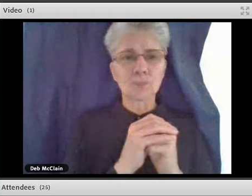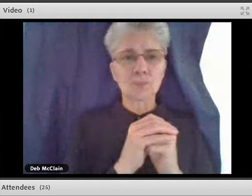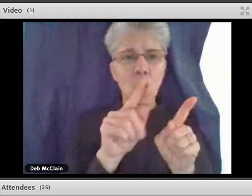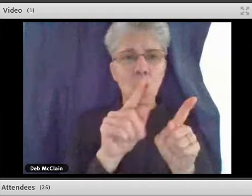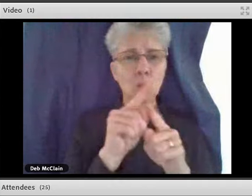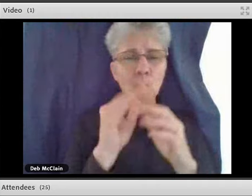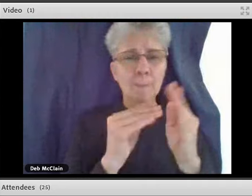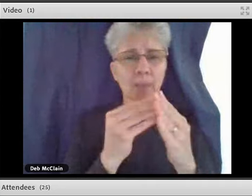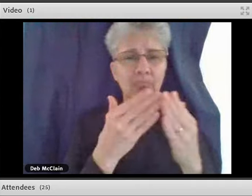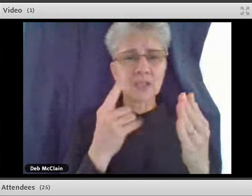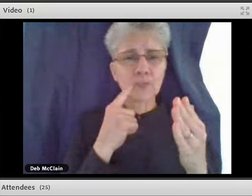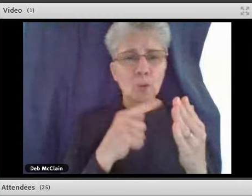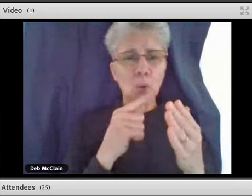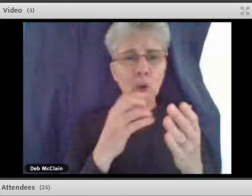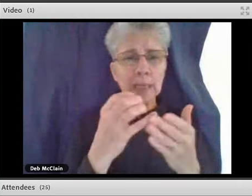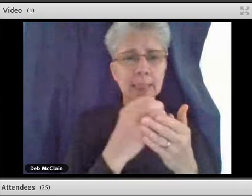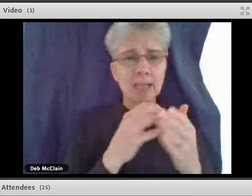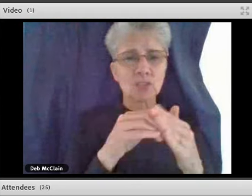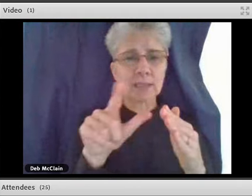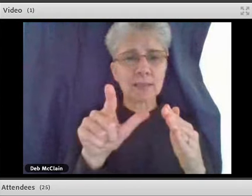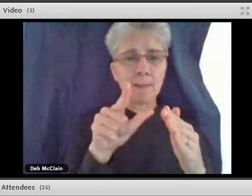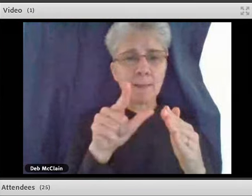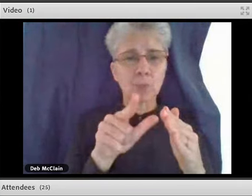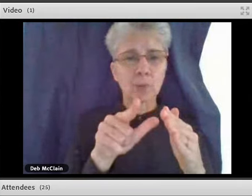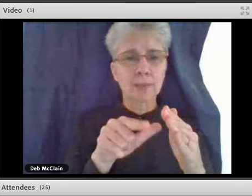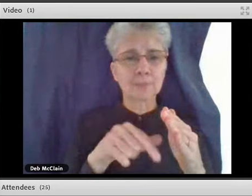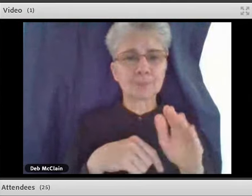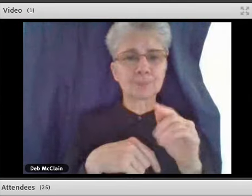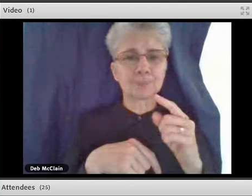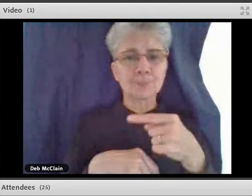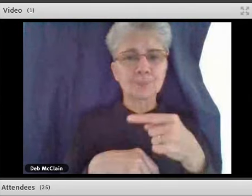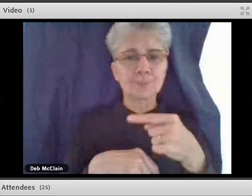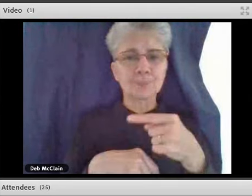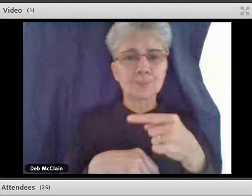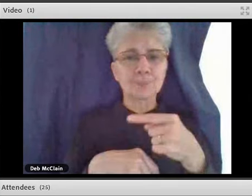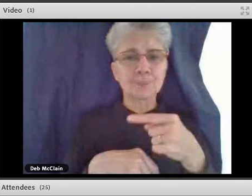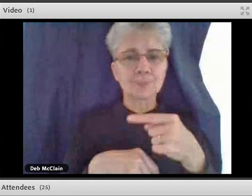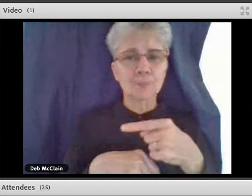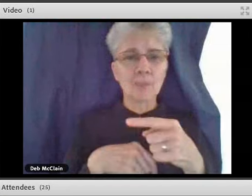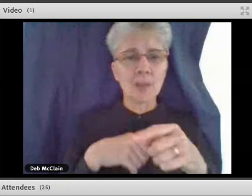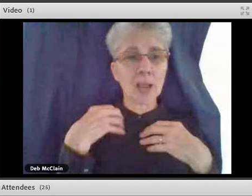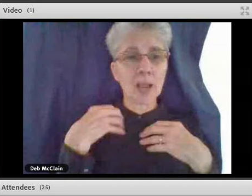which is also important to your patron profile, and maybe building things for your collection.